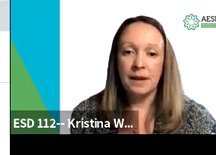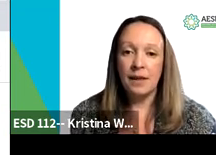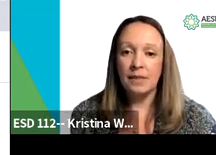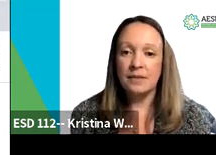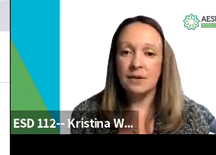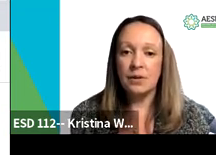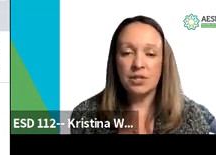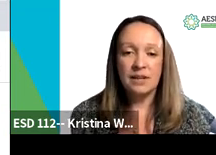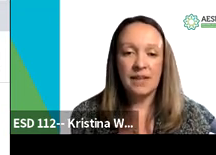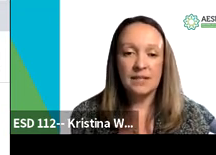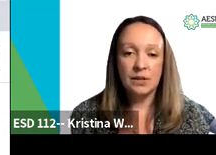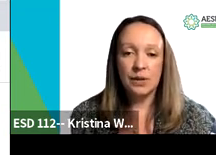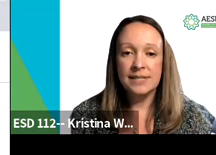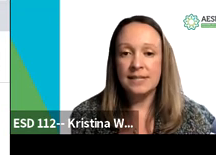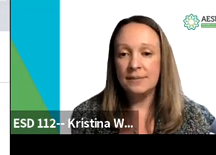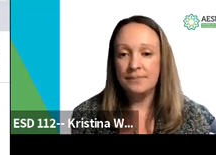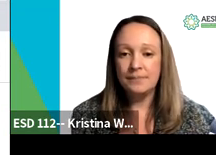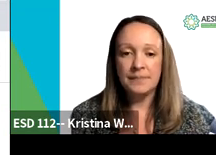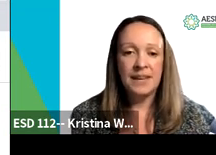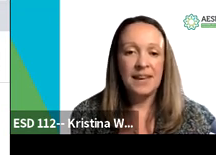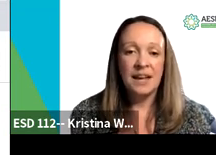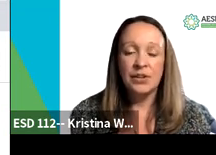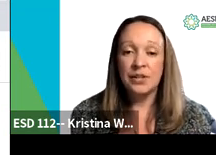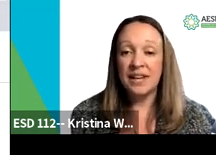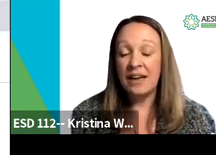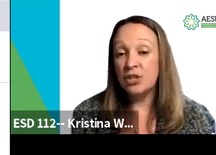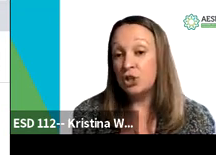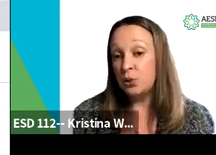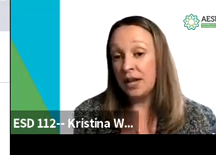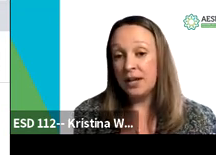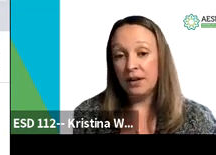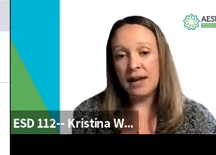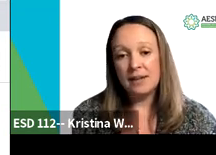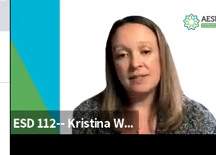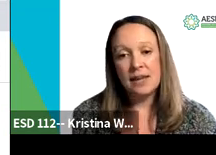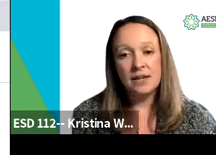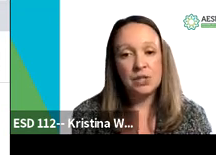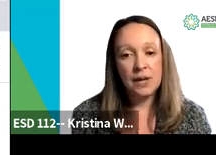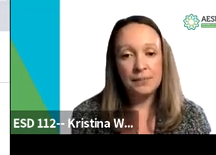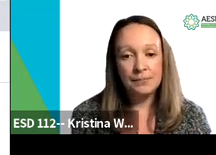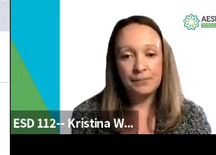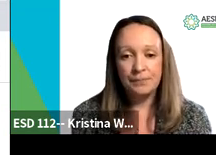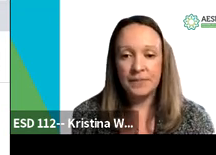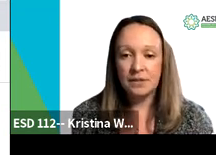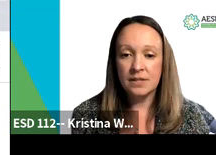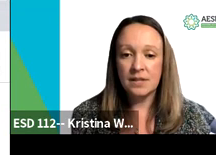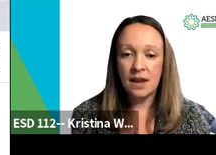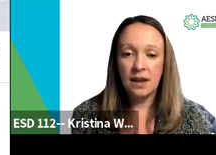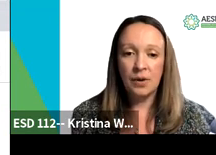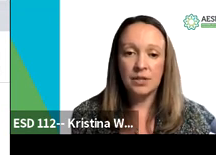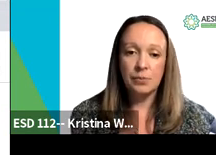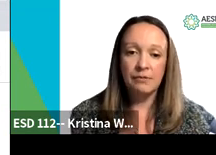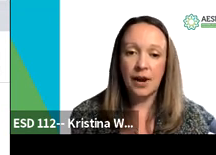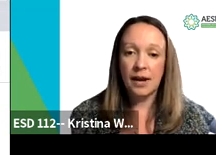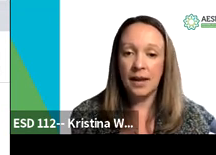ESD 112-- Kristina Wambold: And let's go and just get that to Christy. You notice that I have a due date here I can set a due date. So let's say I want to do by Friday.